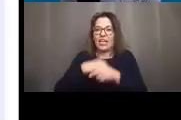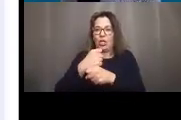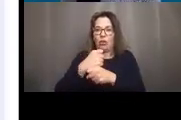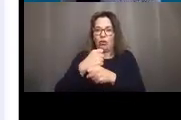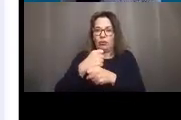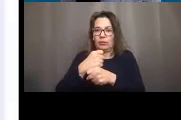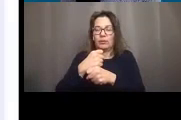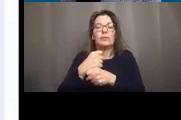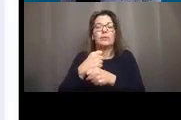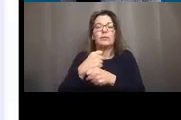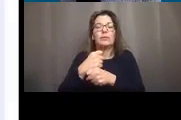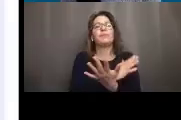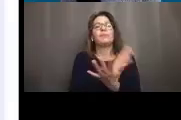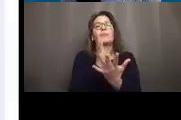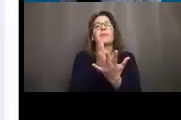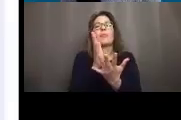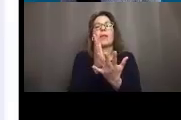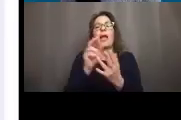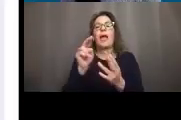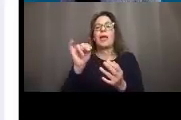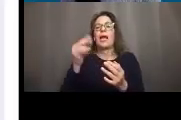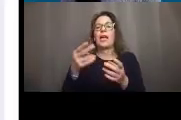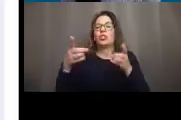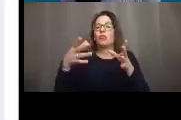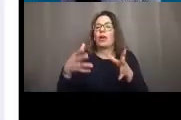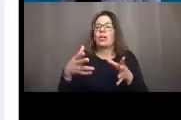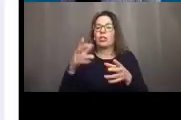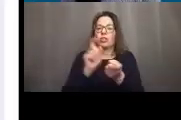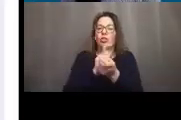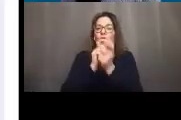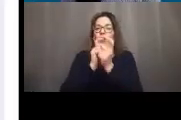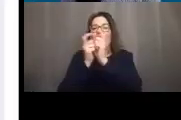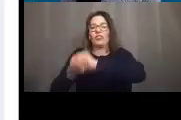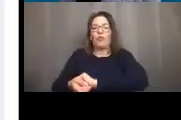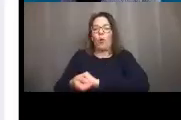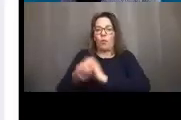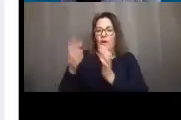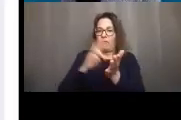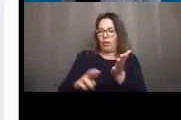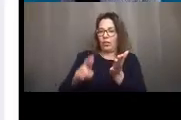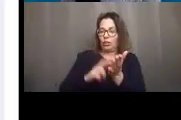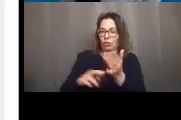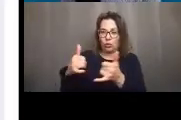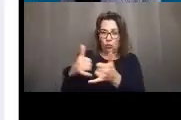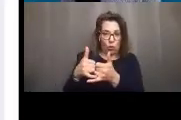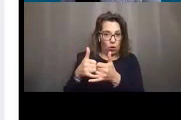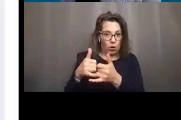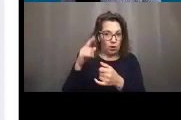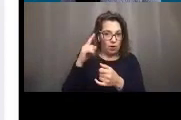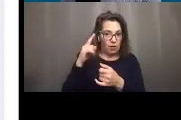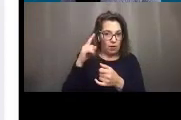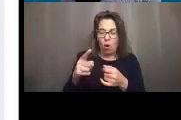to develop an application for other avenues of NIH funding. And really, the diversity supplements